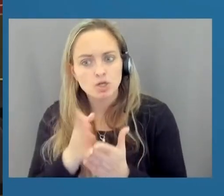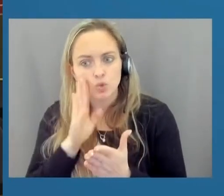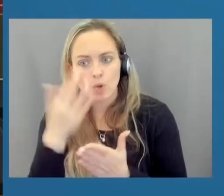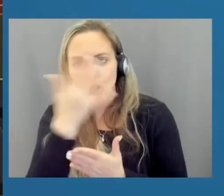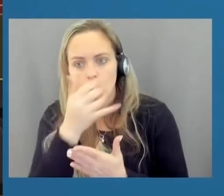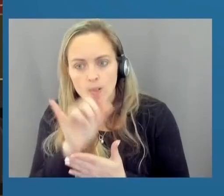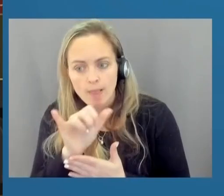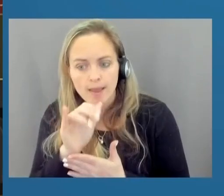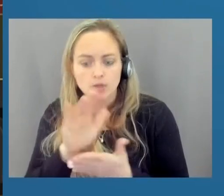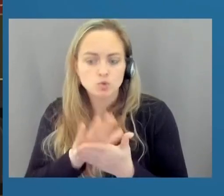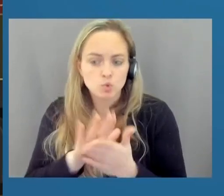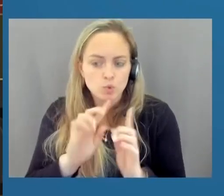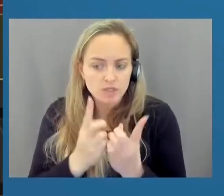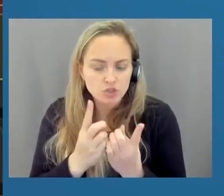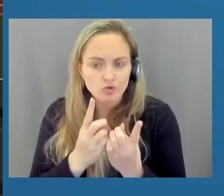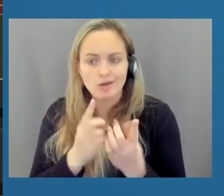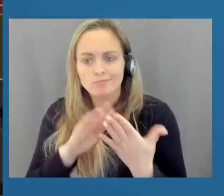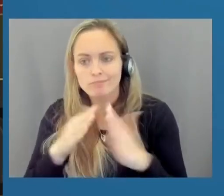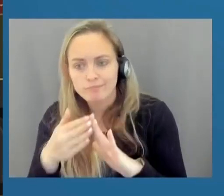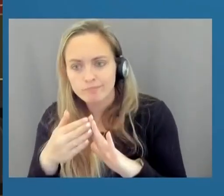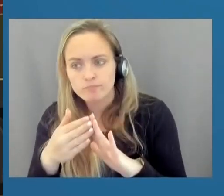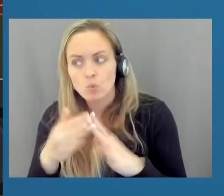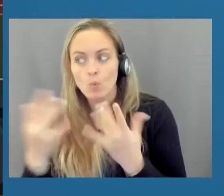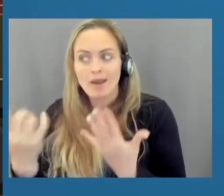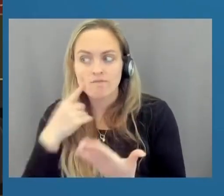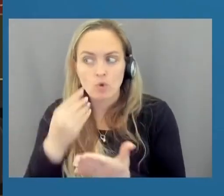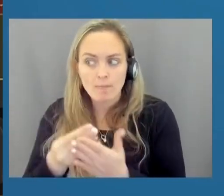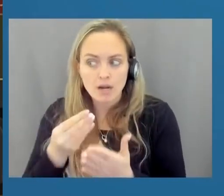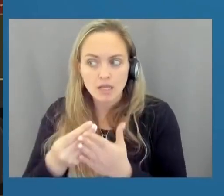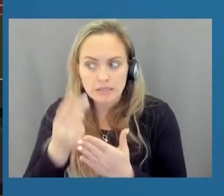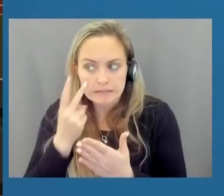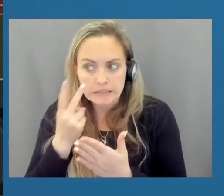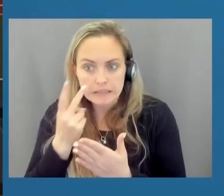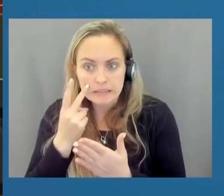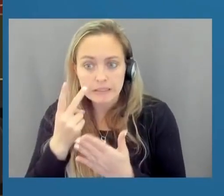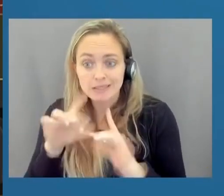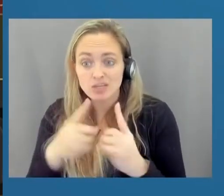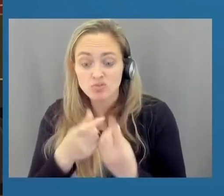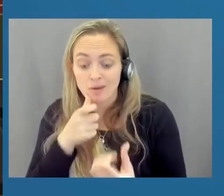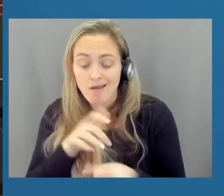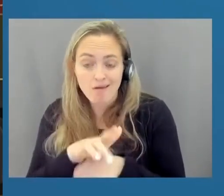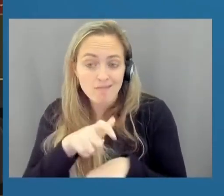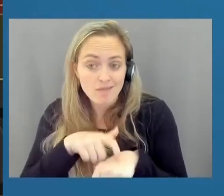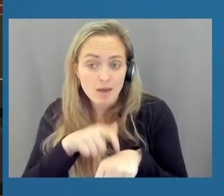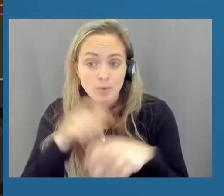municipalities trying to get money out the door. Um, these districts might not have the time to decide whether they're gonna get